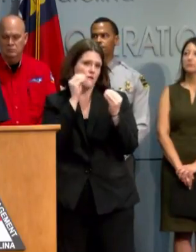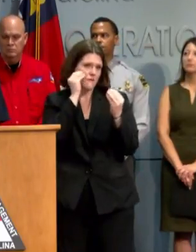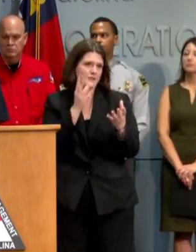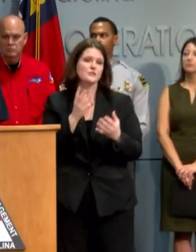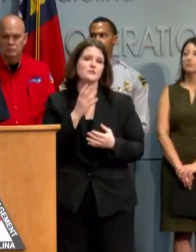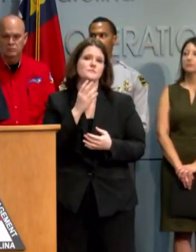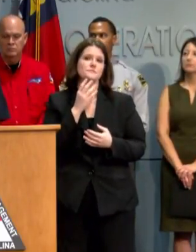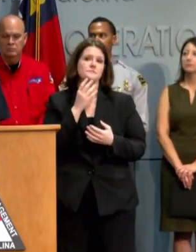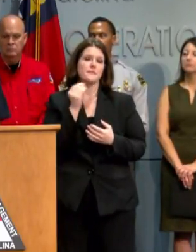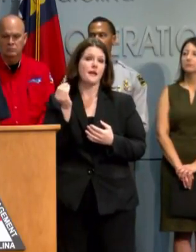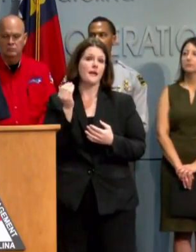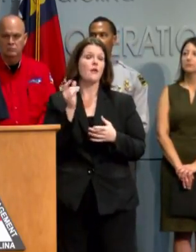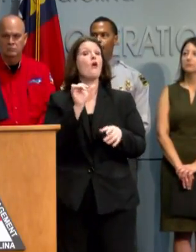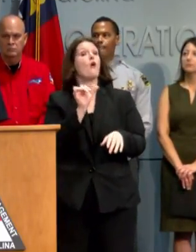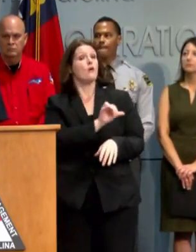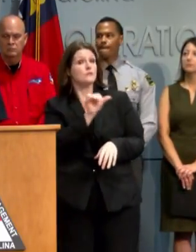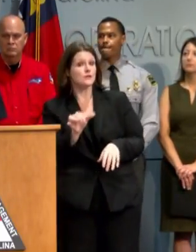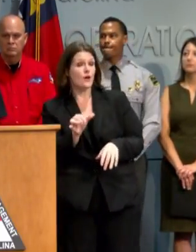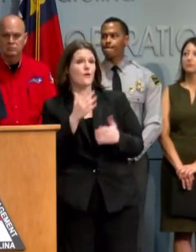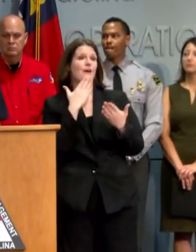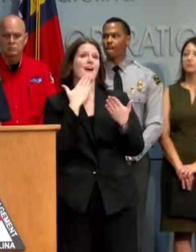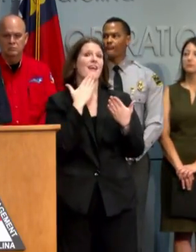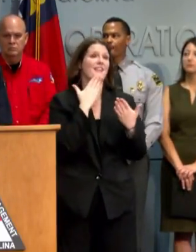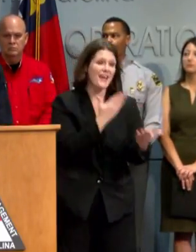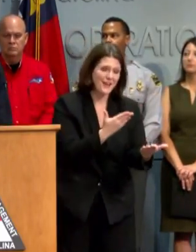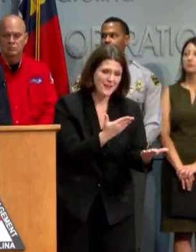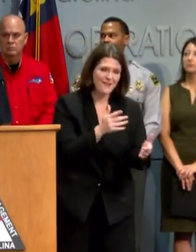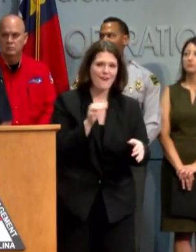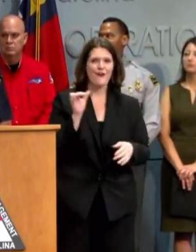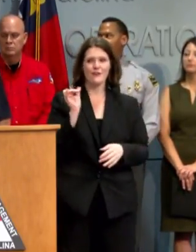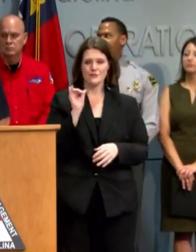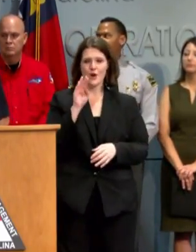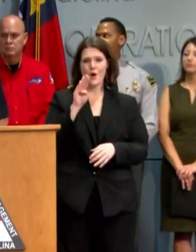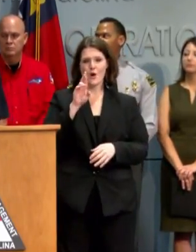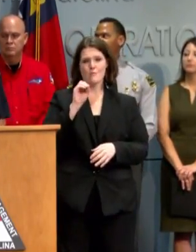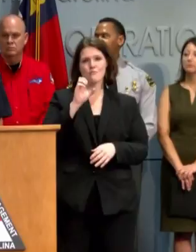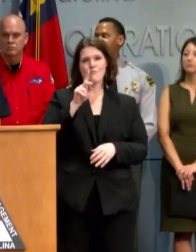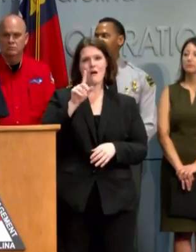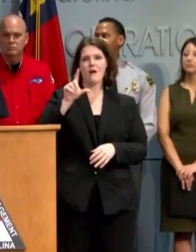TELL YOU TO DO. ALSO STAY IN TOUCH WITH YOUR LOCAL MEDIA FOR SITUATIONAL AWARENESS.